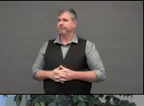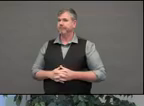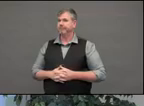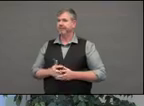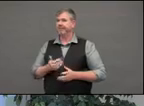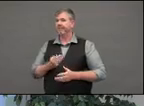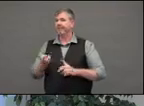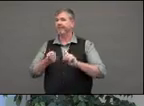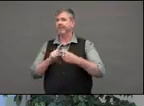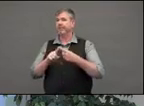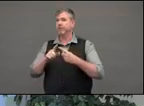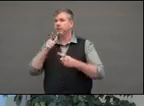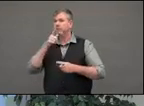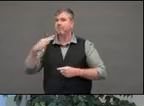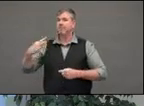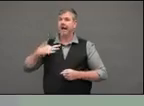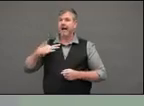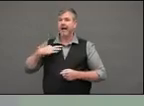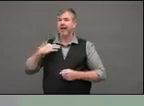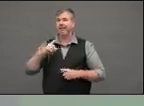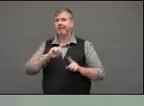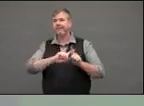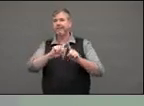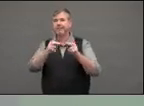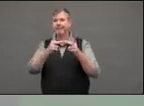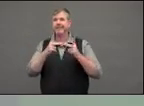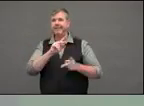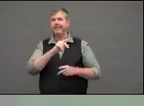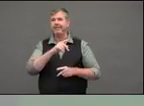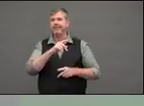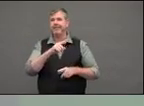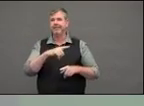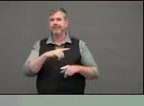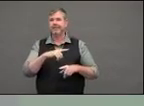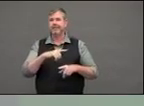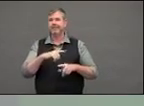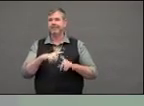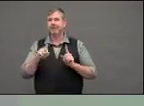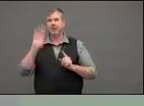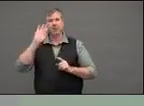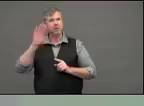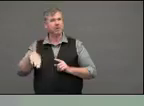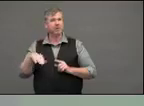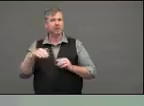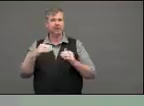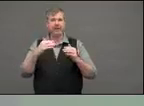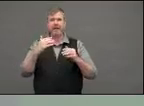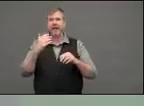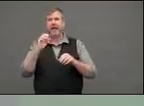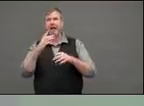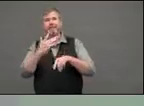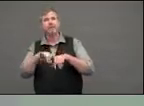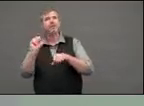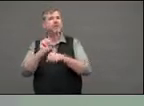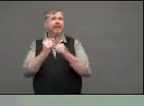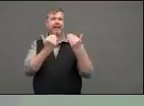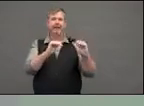many places you know but as we all know there's limited available positions during this time especially because we